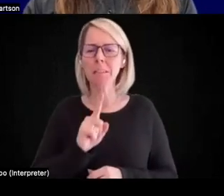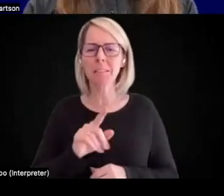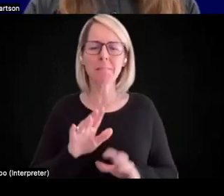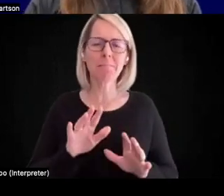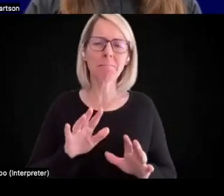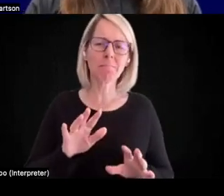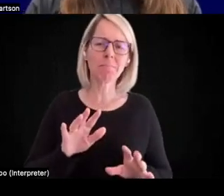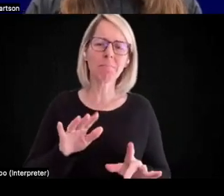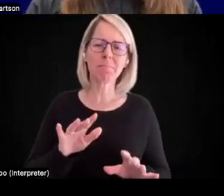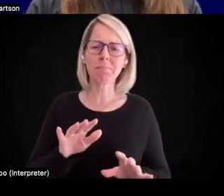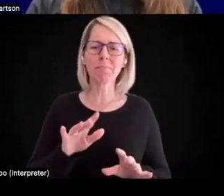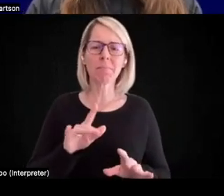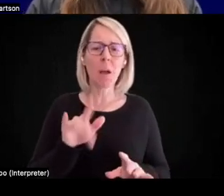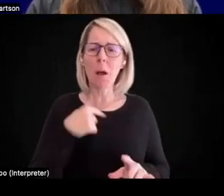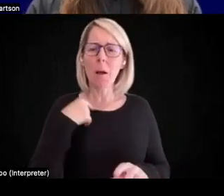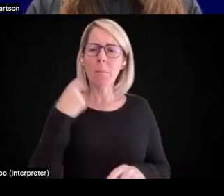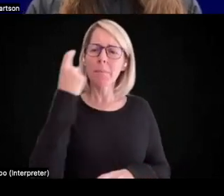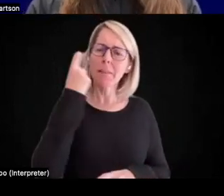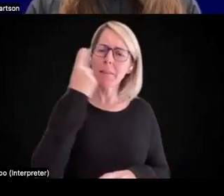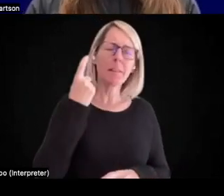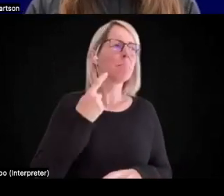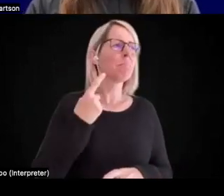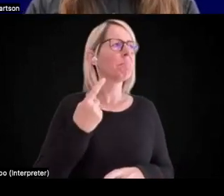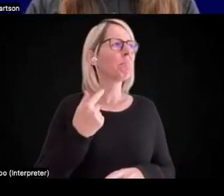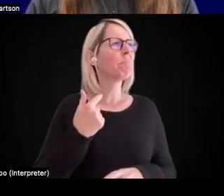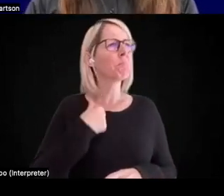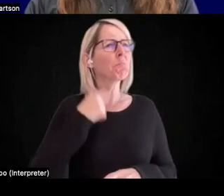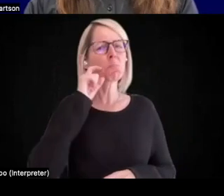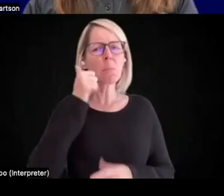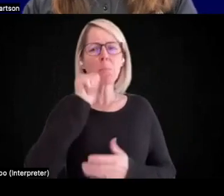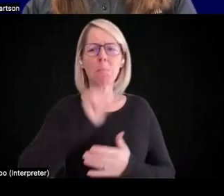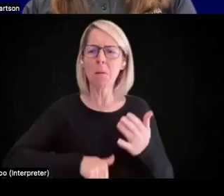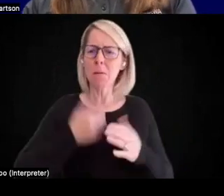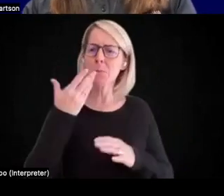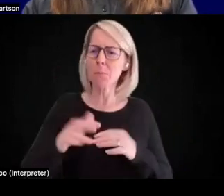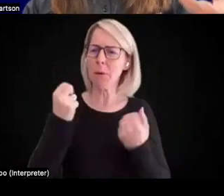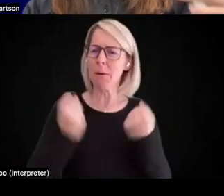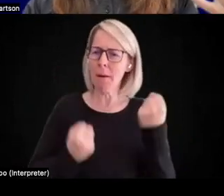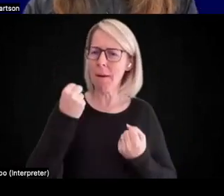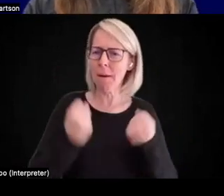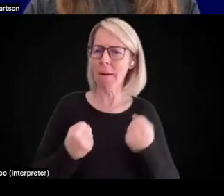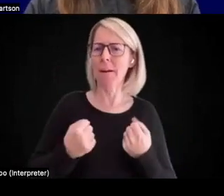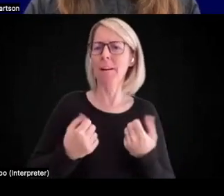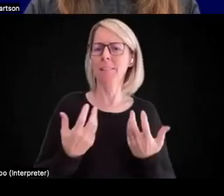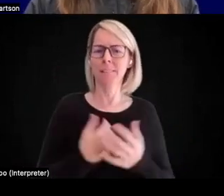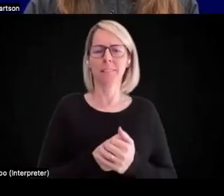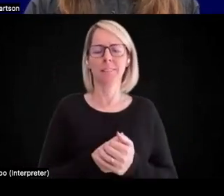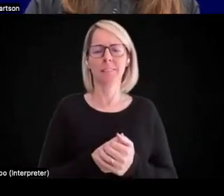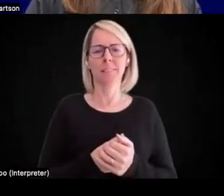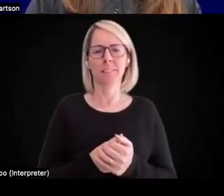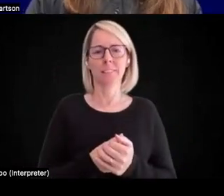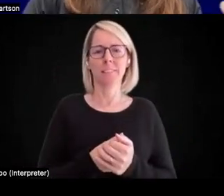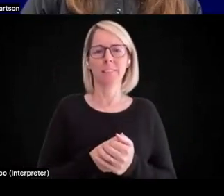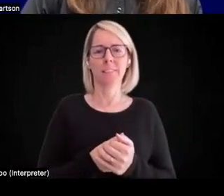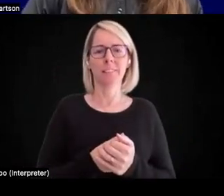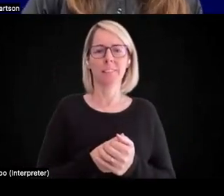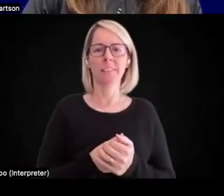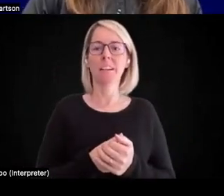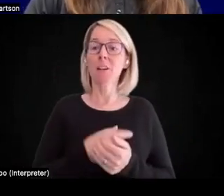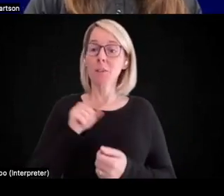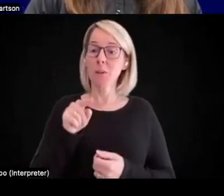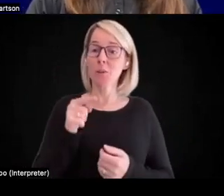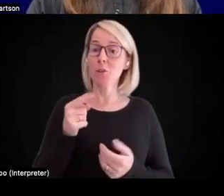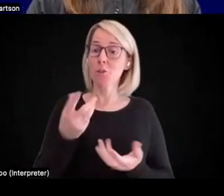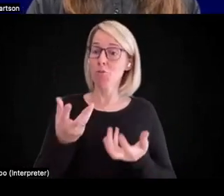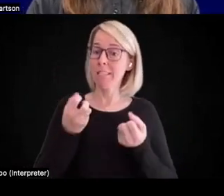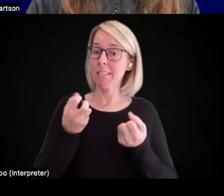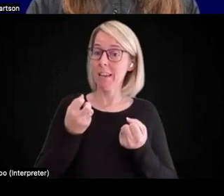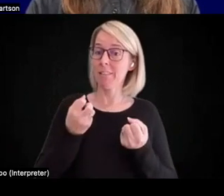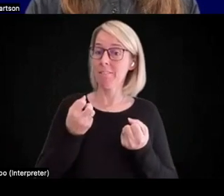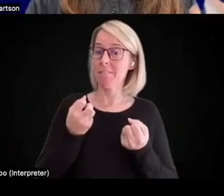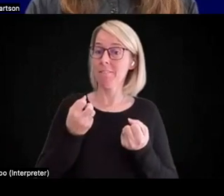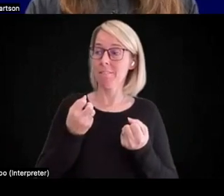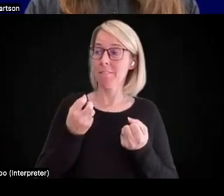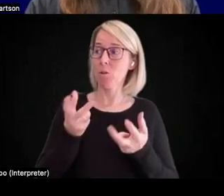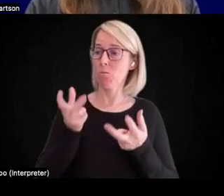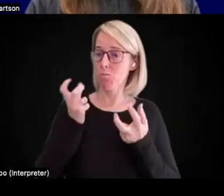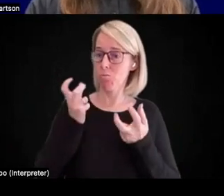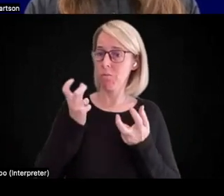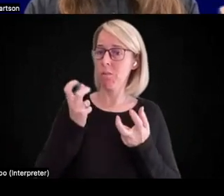"I'm thinking of buying a new car". So, receiving that message might go something like "Oh, you're